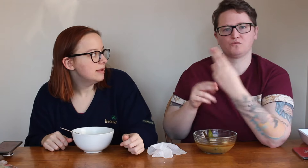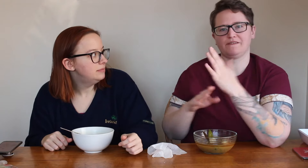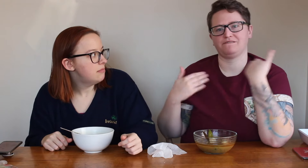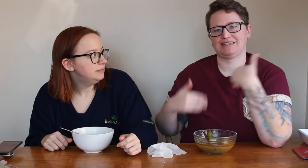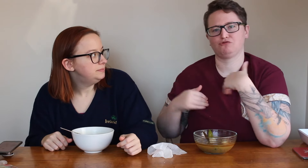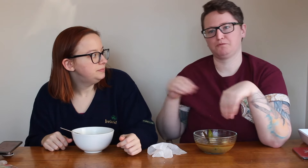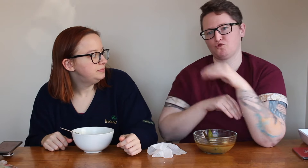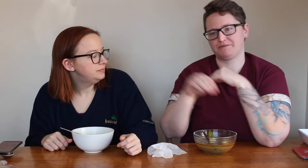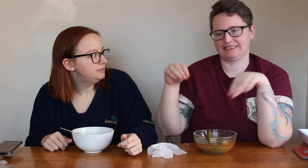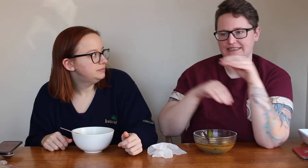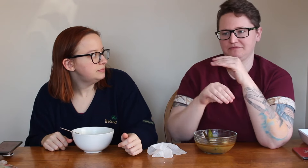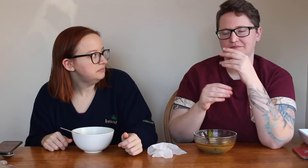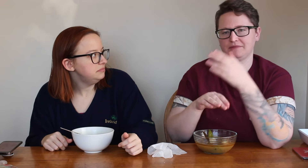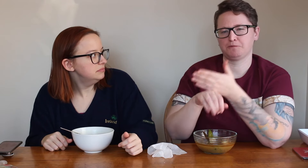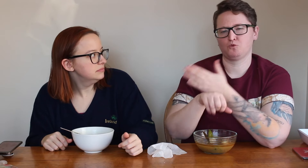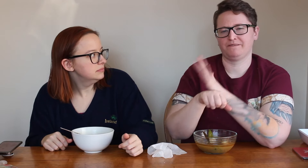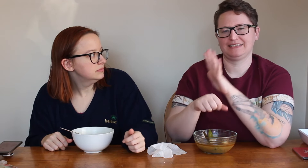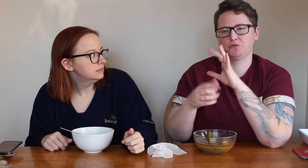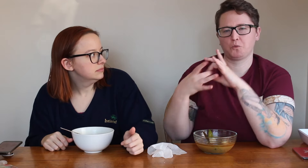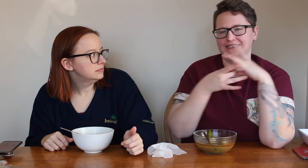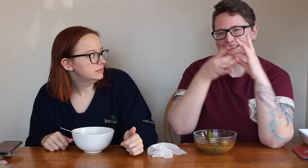That type of thing. A little bit of